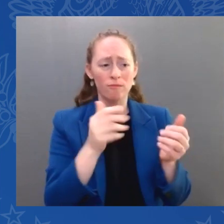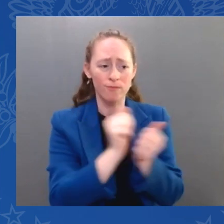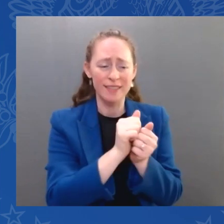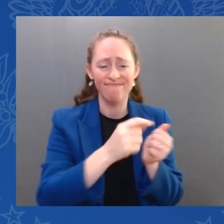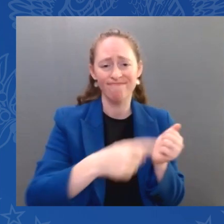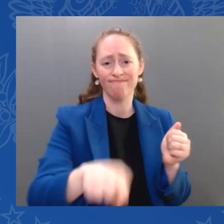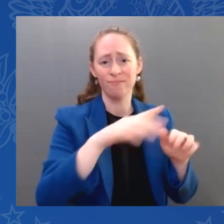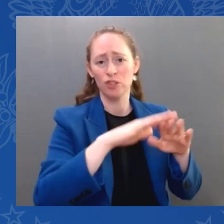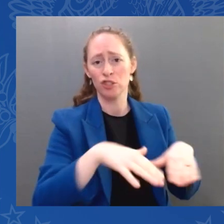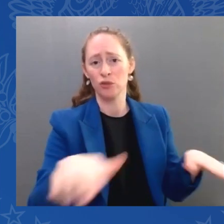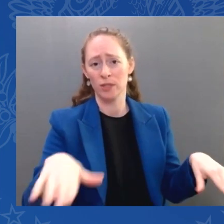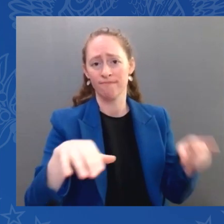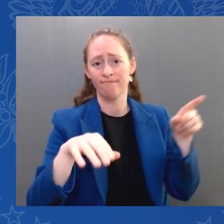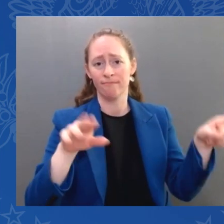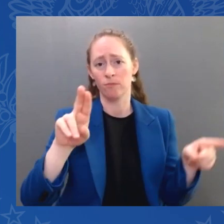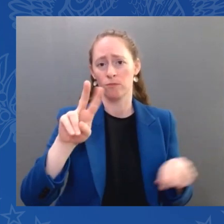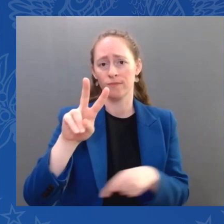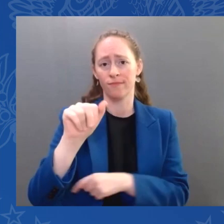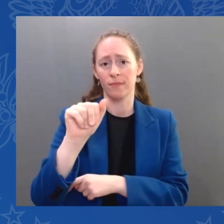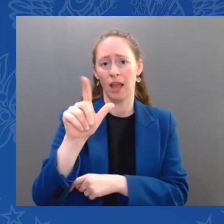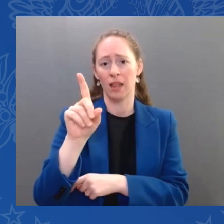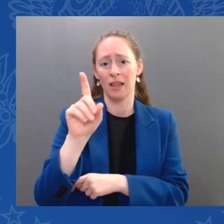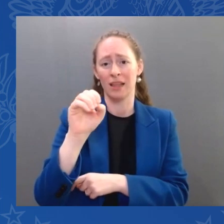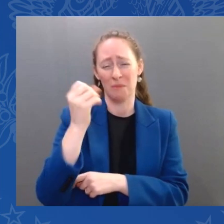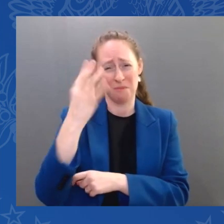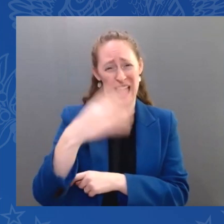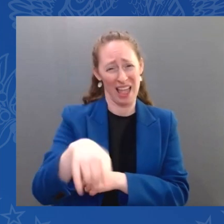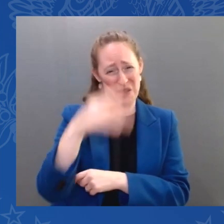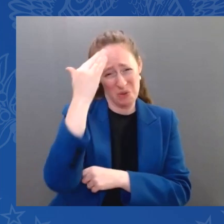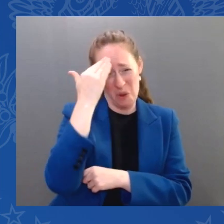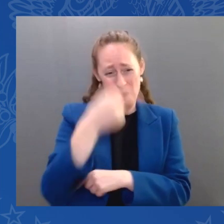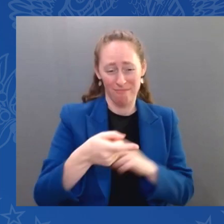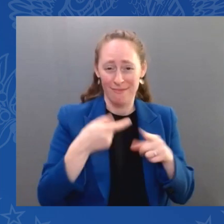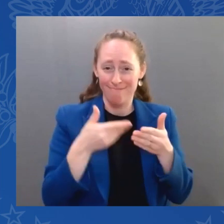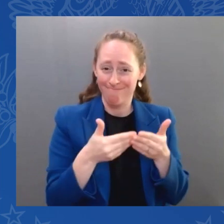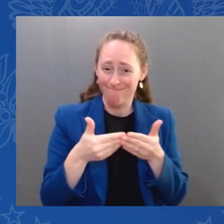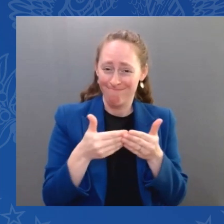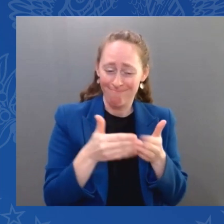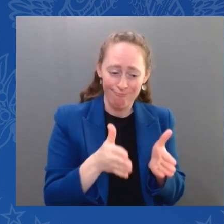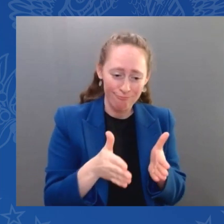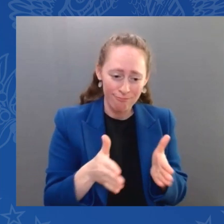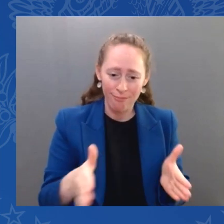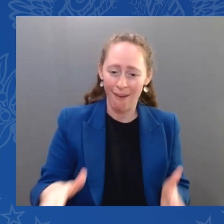as a pediatrician, it's something we'll never forget.